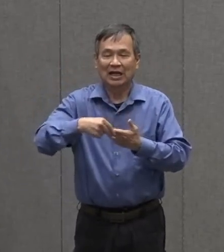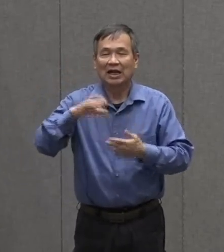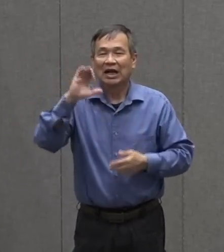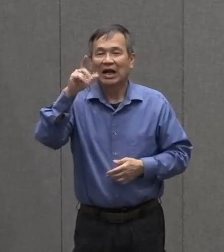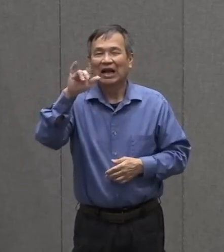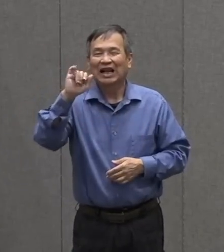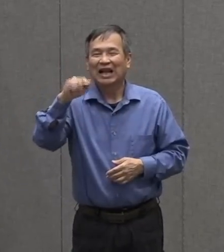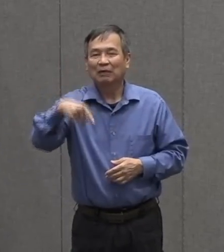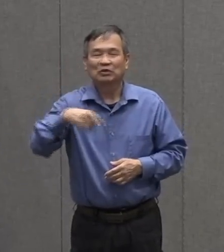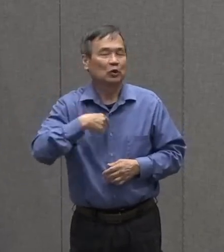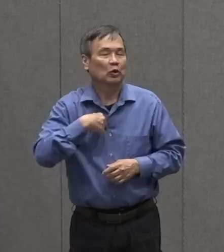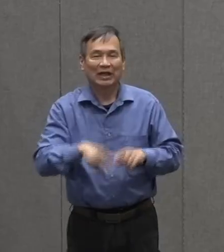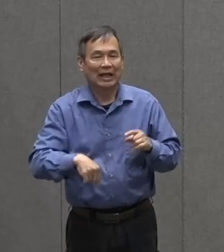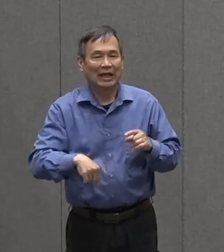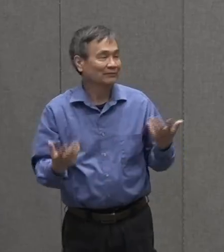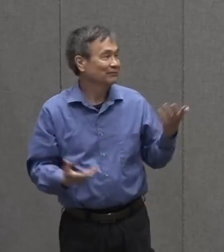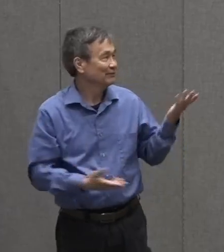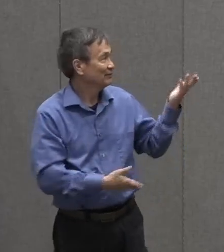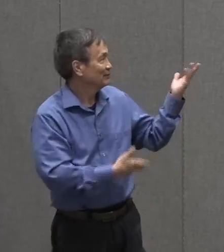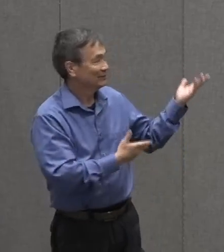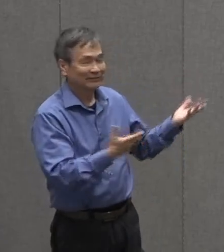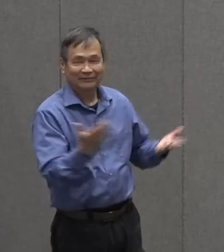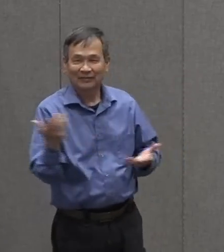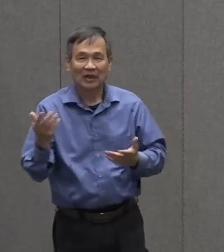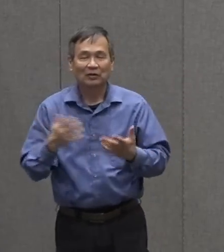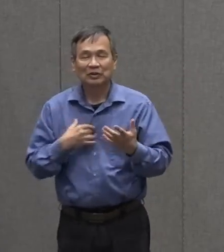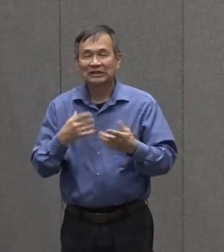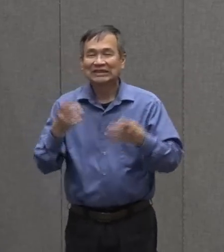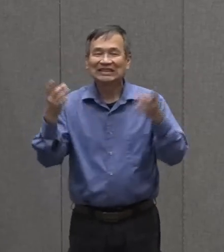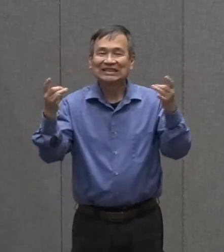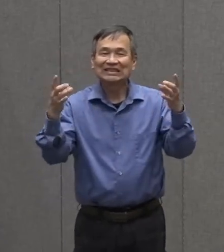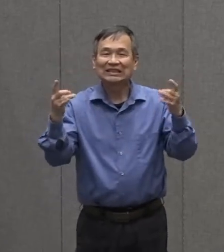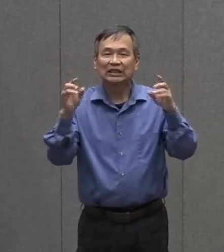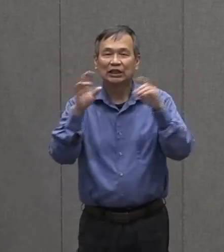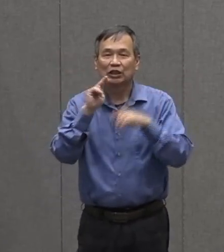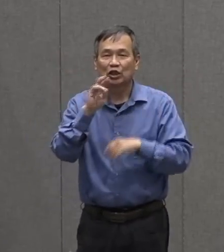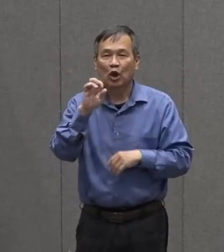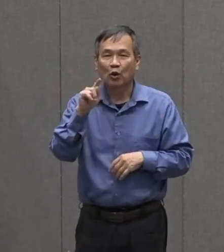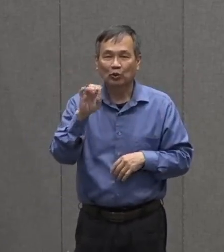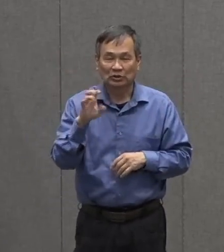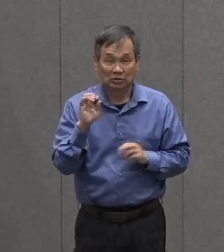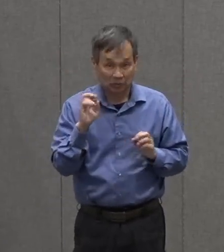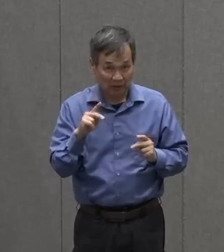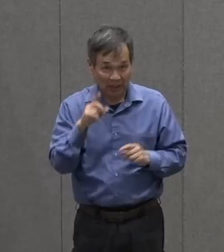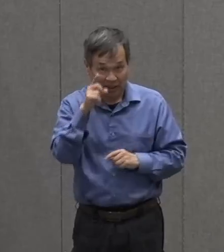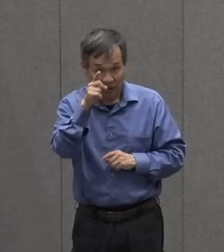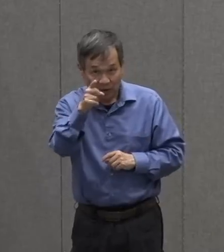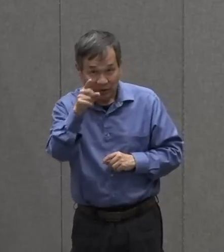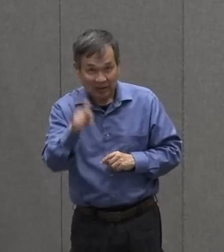so we have gotten some sticky notes to use for our paper clips. And then you'll need some counters